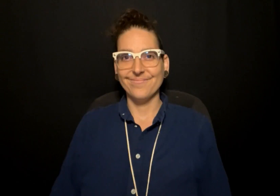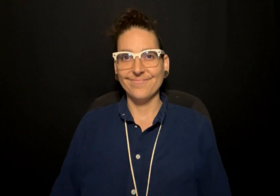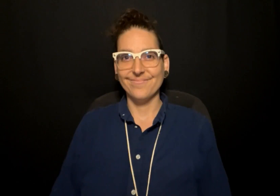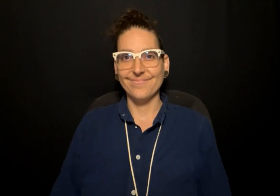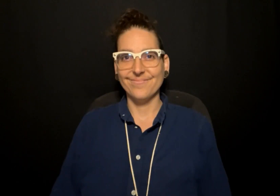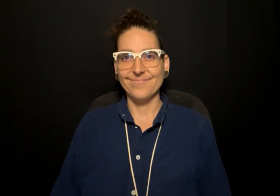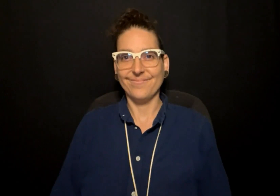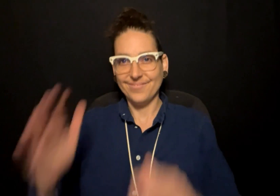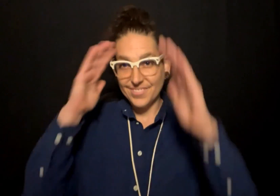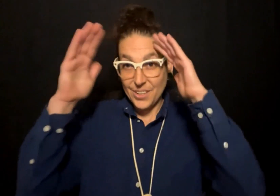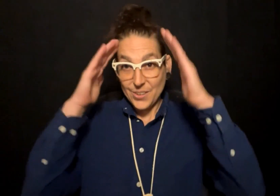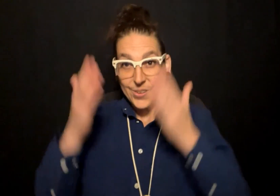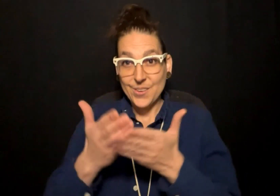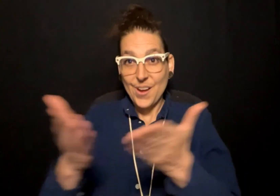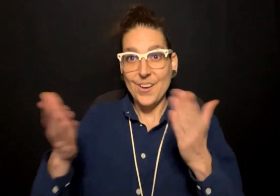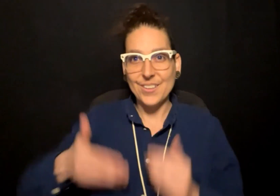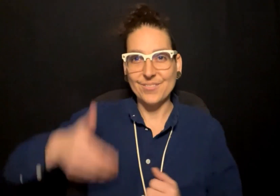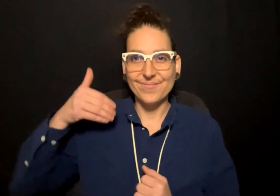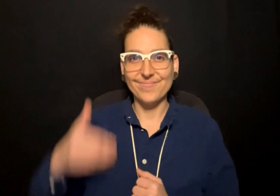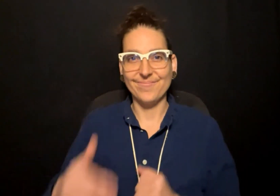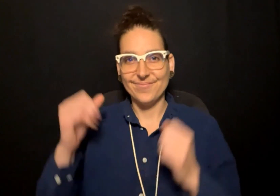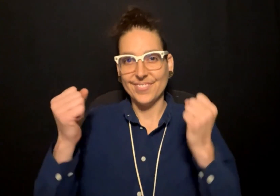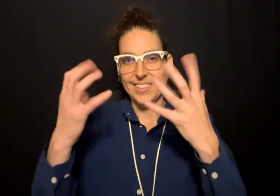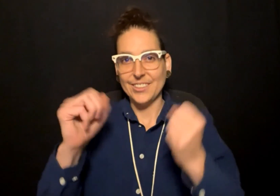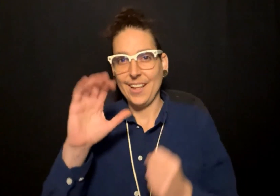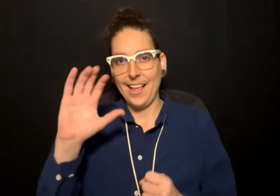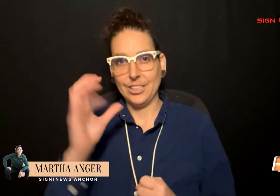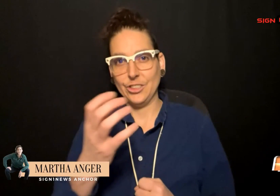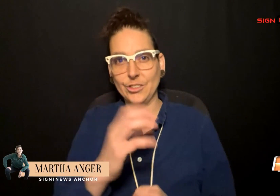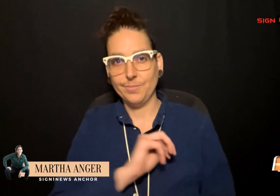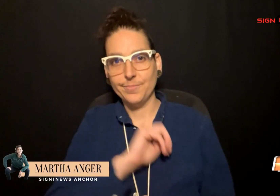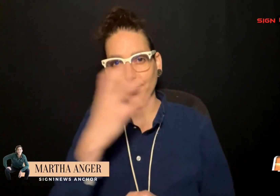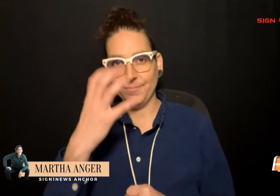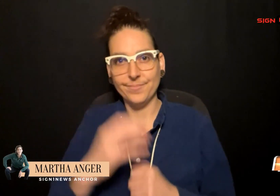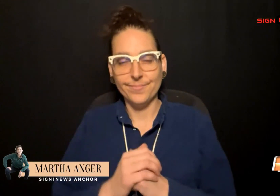Hello everyone I'm Sign1News anchor Martha Anger here's a quick look at the top trending